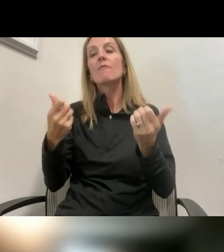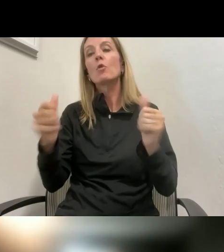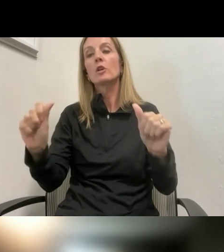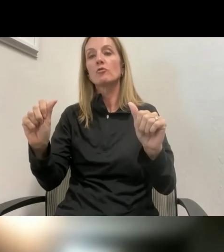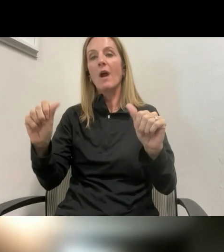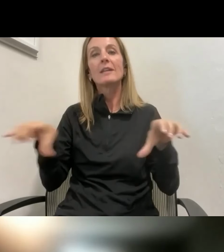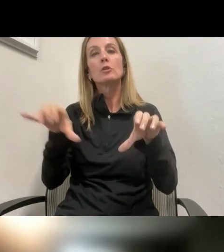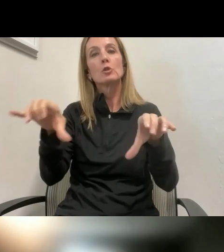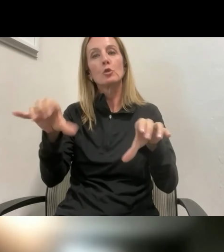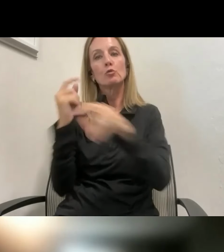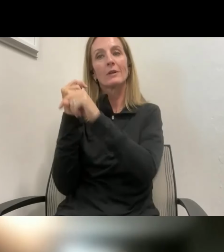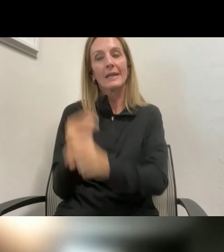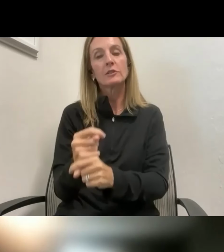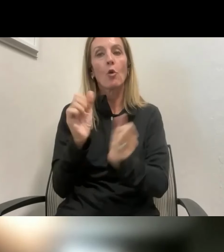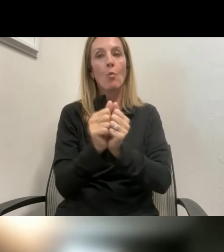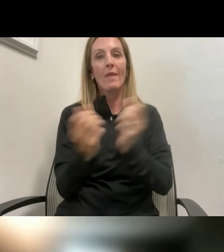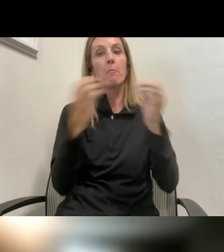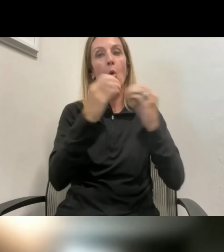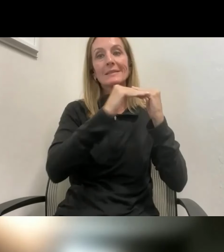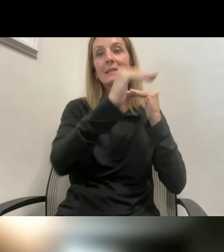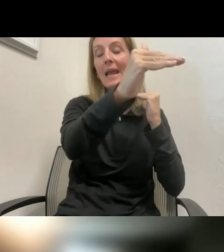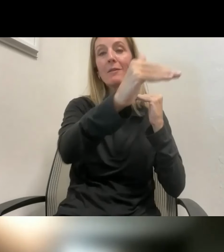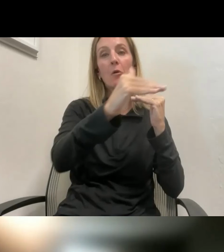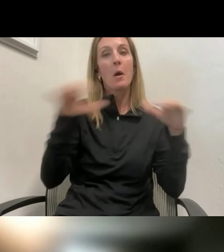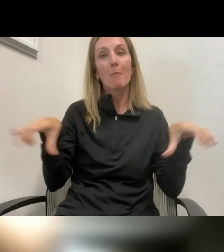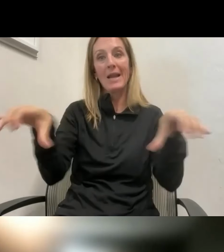with more sustainable practices. So there might be lots of rubs there.